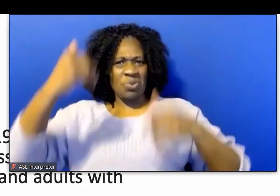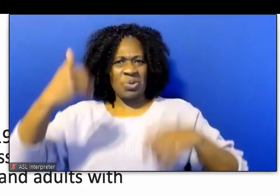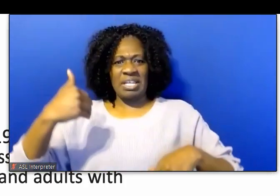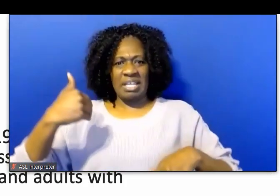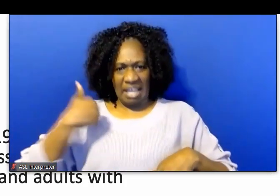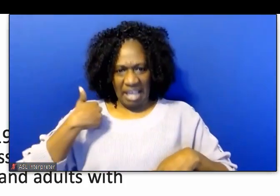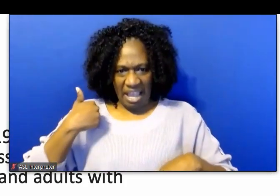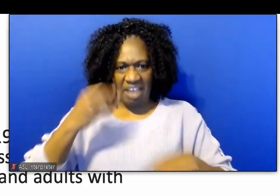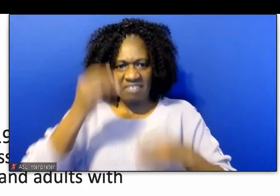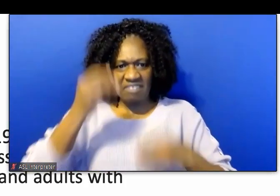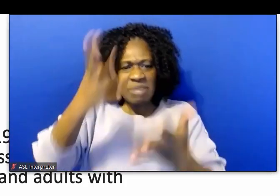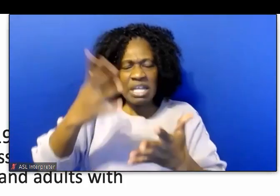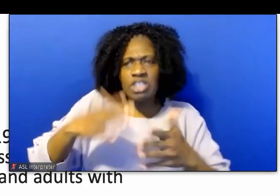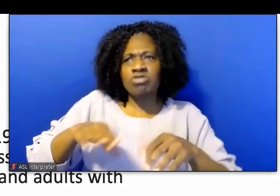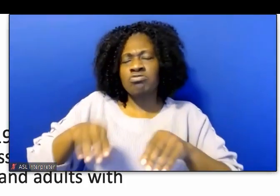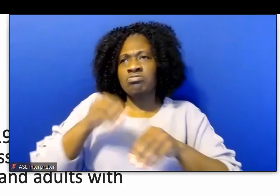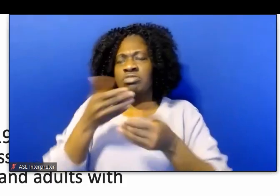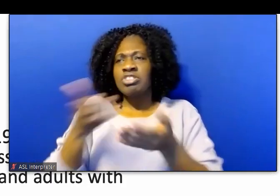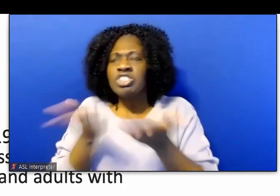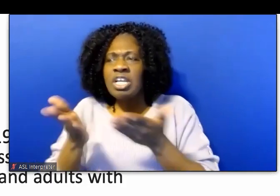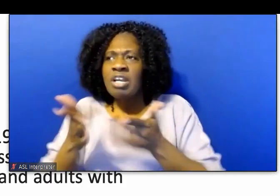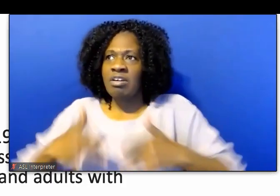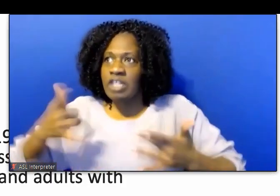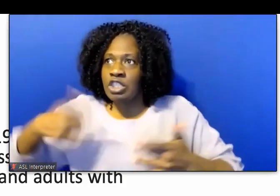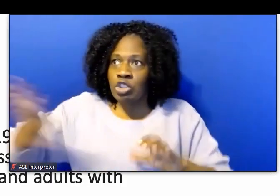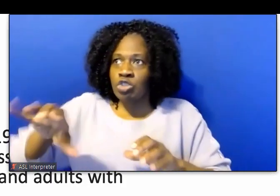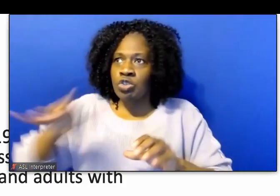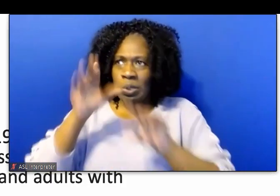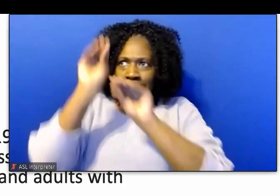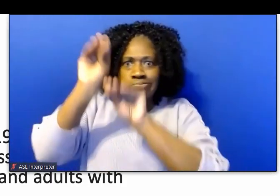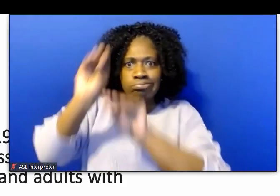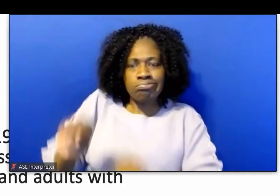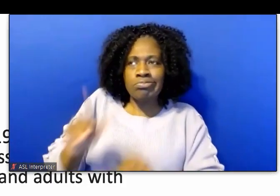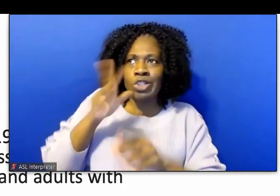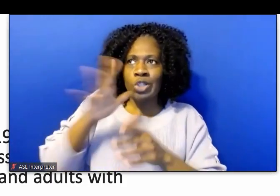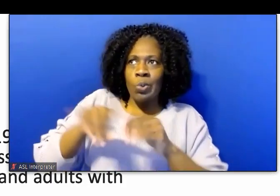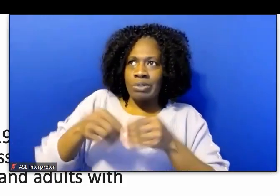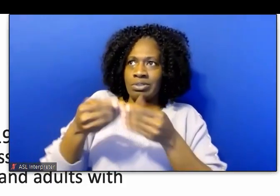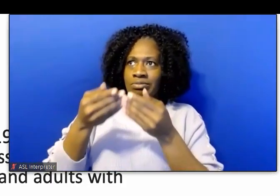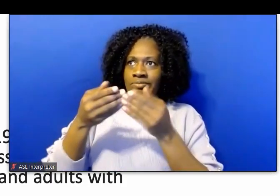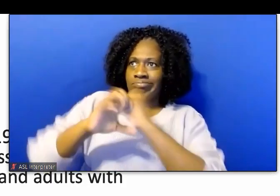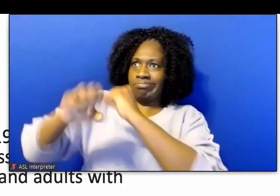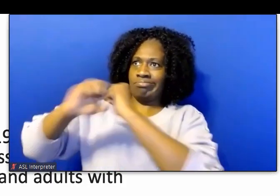We also can share events you are doing that you want to promote to the disability community.